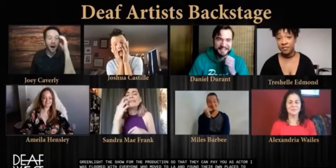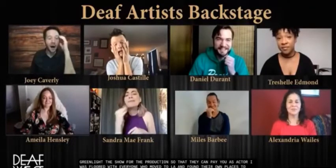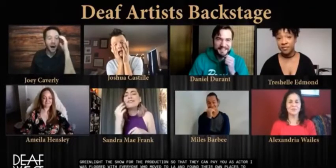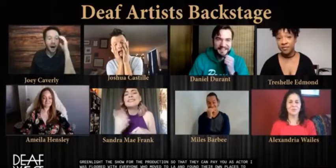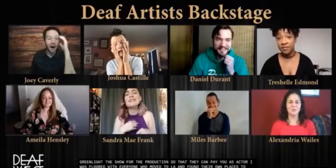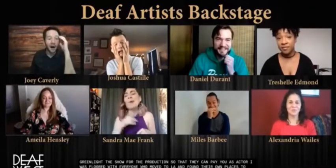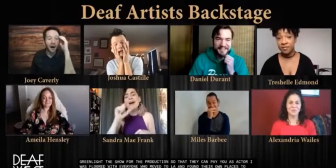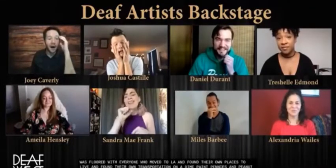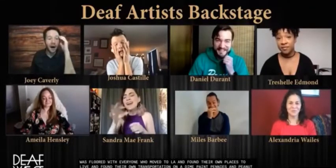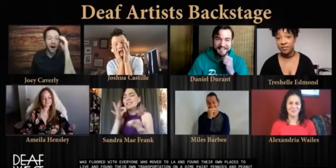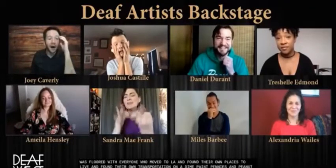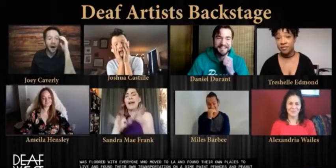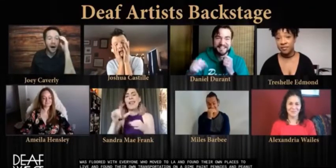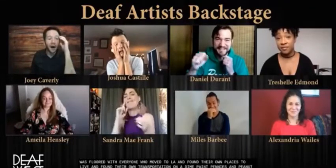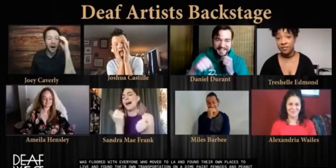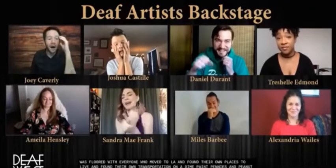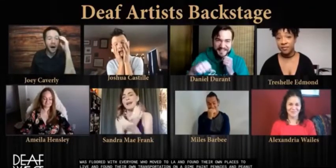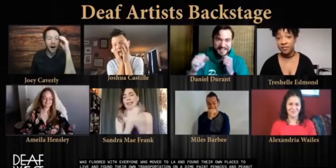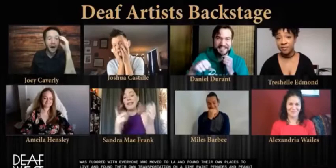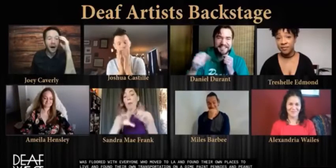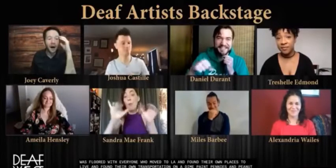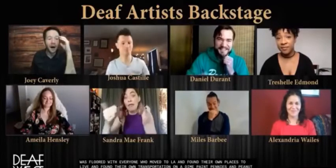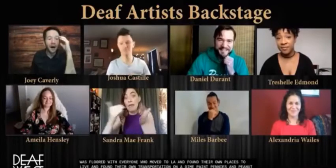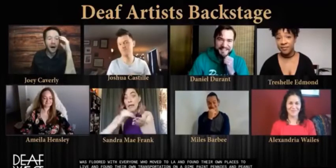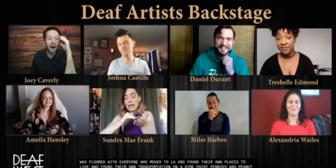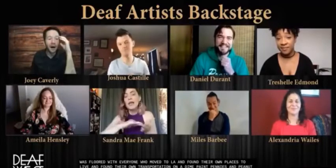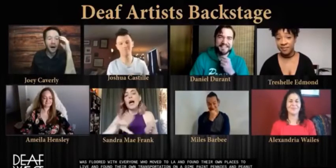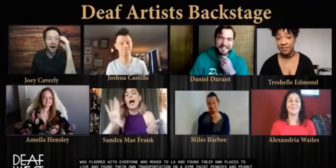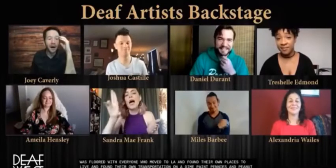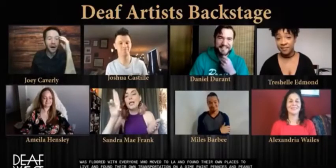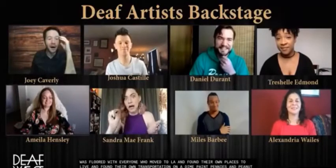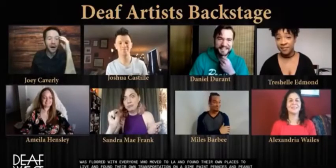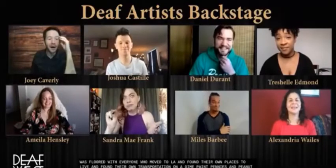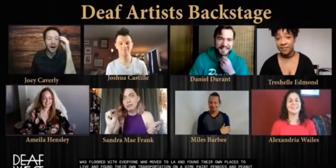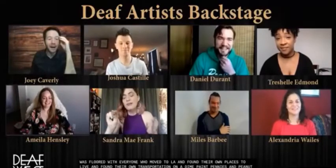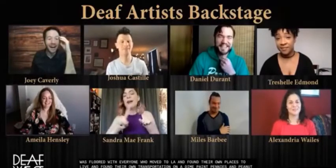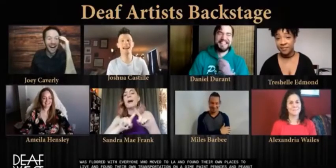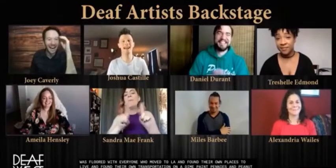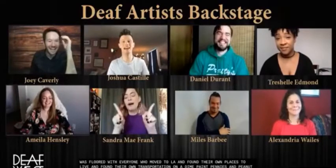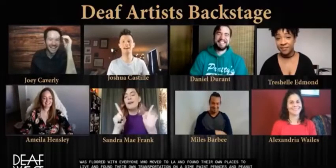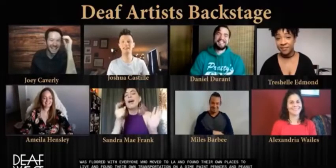And the living room was divided up between other people and we just made do.